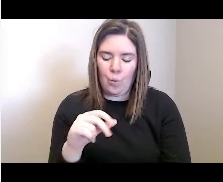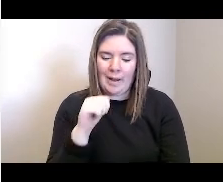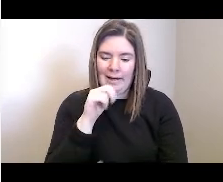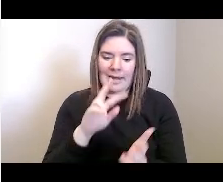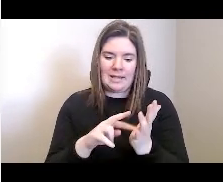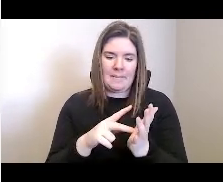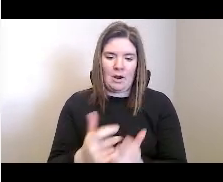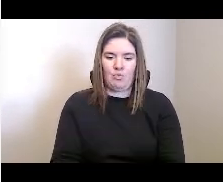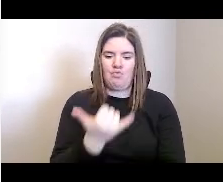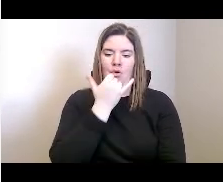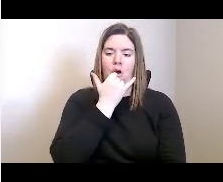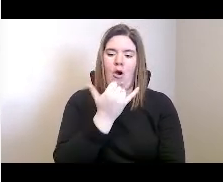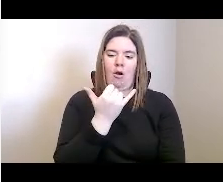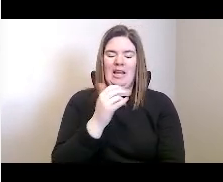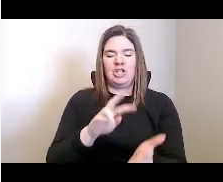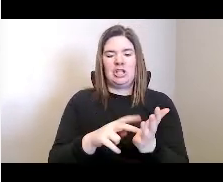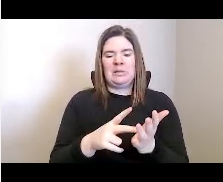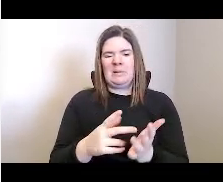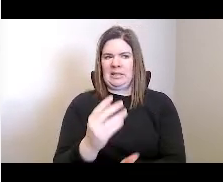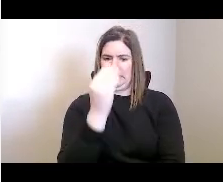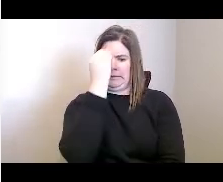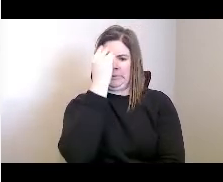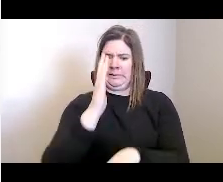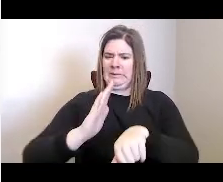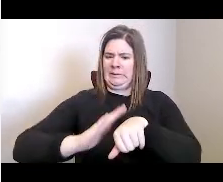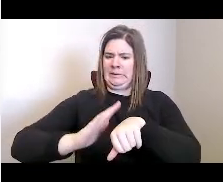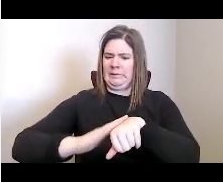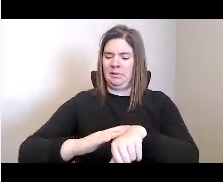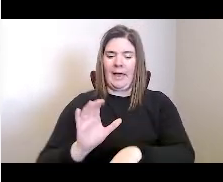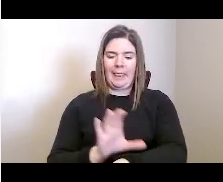it just means it's something that you need to do. The computer doesn't know what reading order I